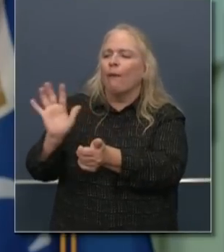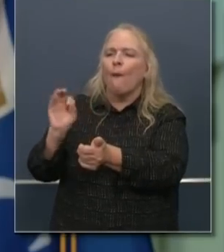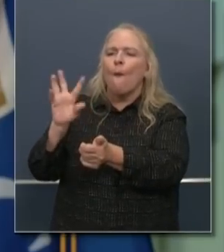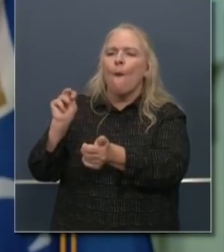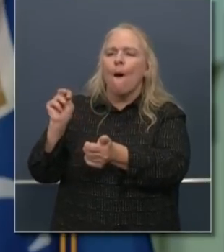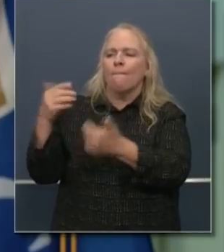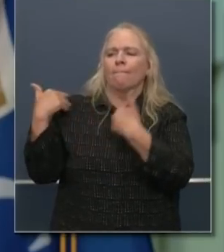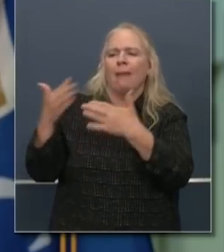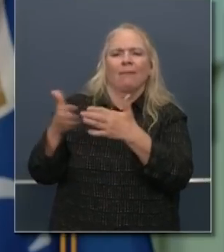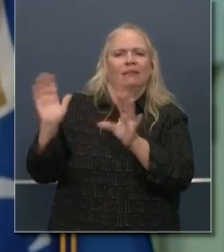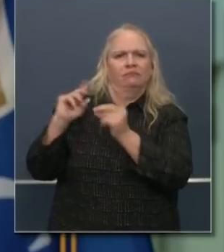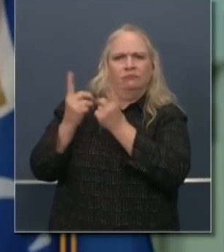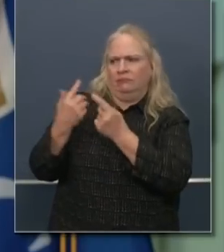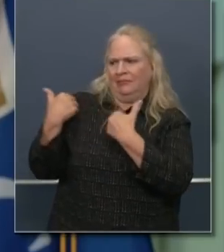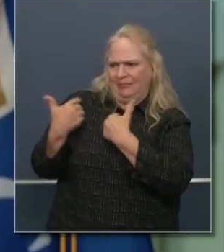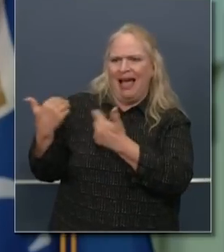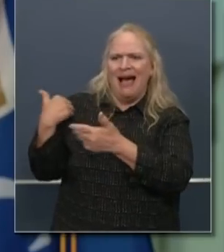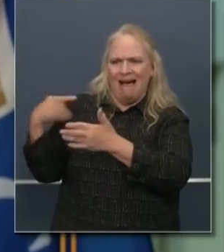OUT THROUGH OUR DEPARTMENT OF